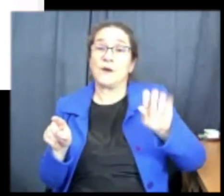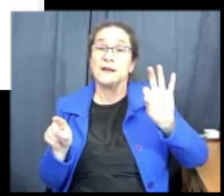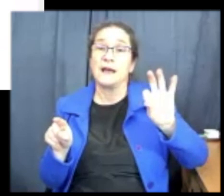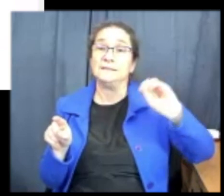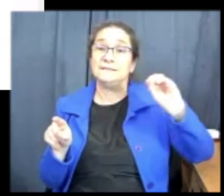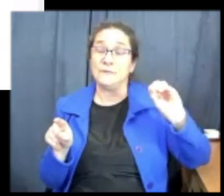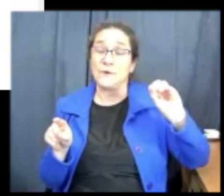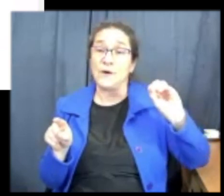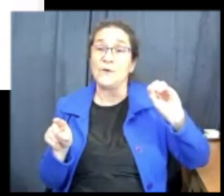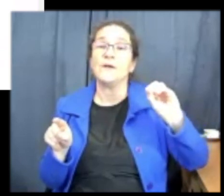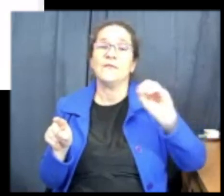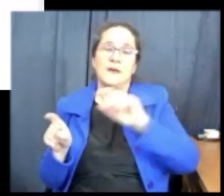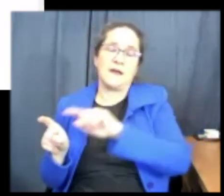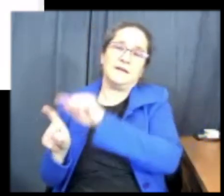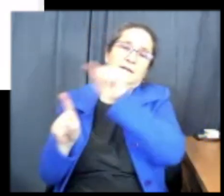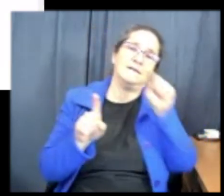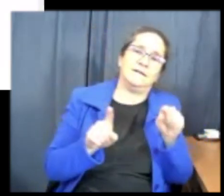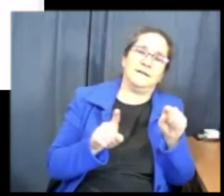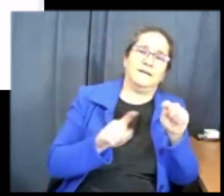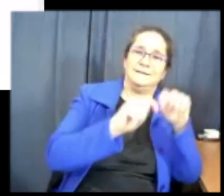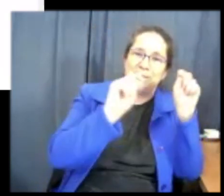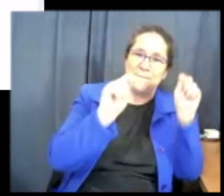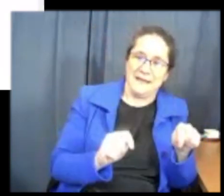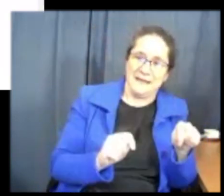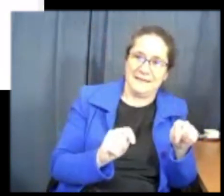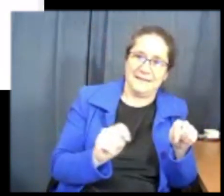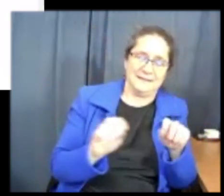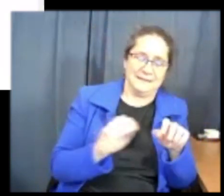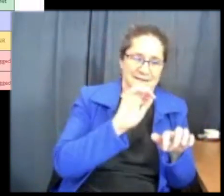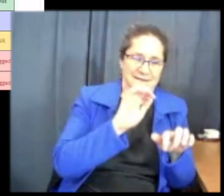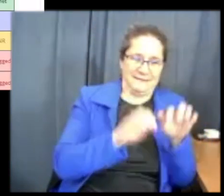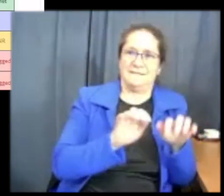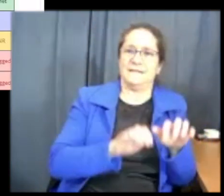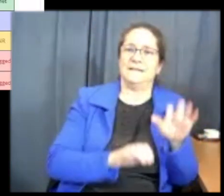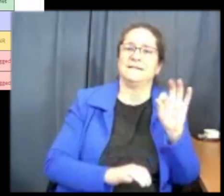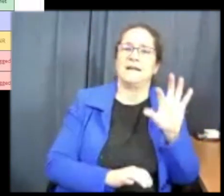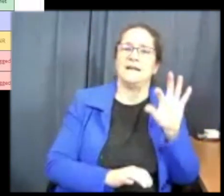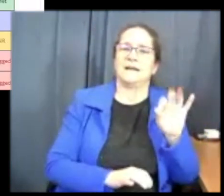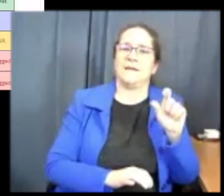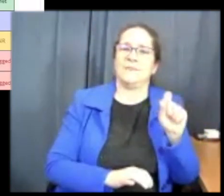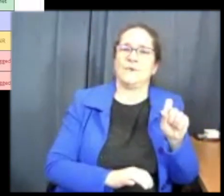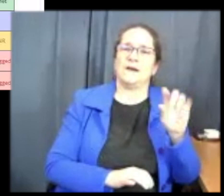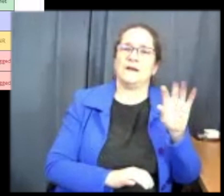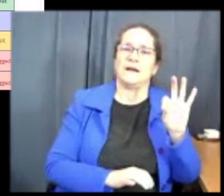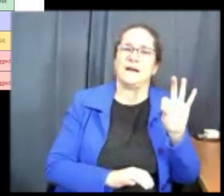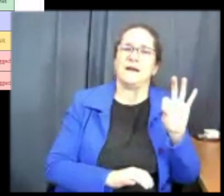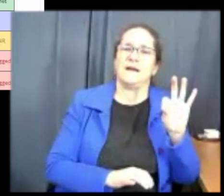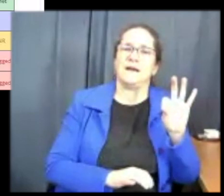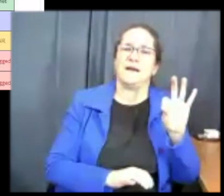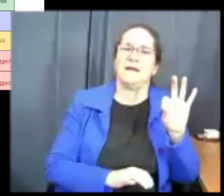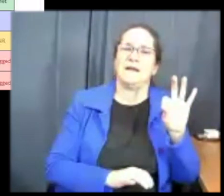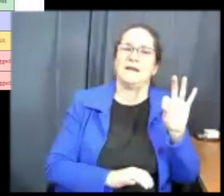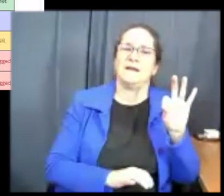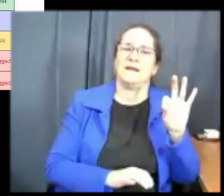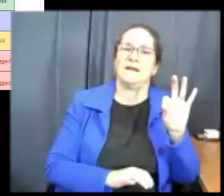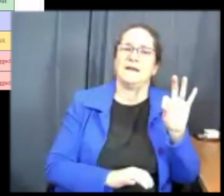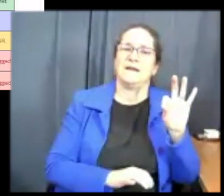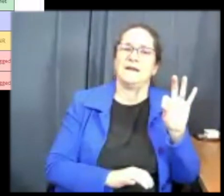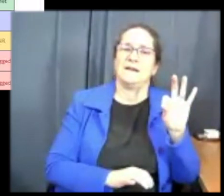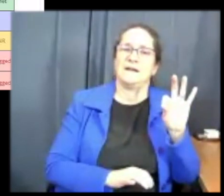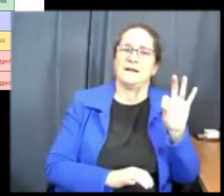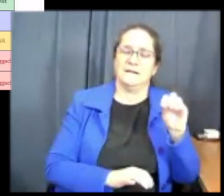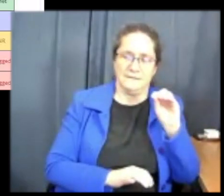So you go back to your template and you fill in 99 point 90